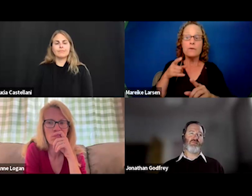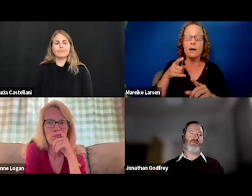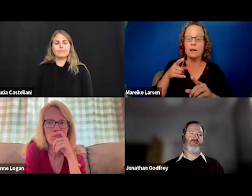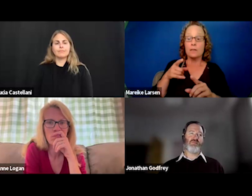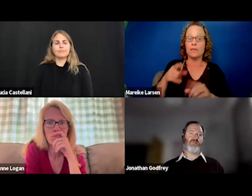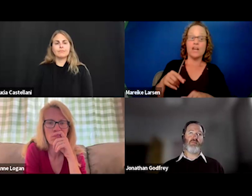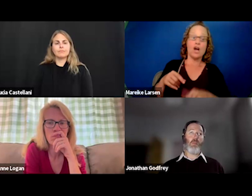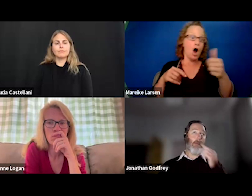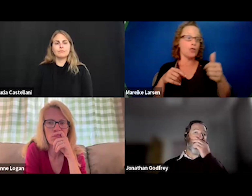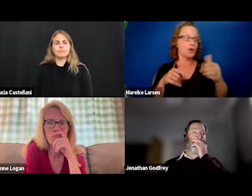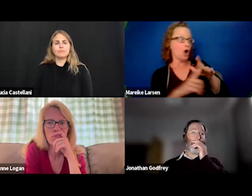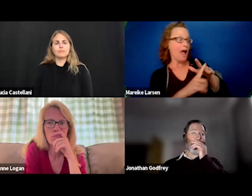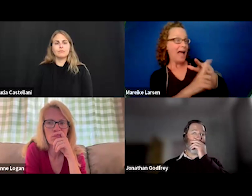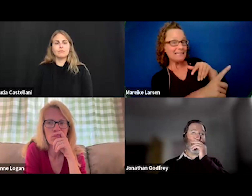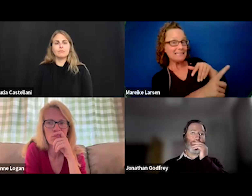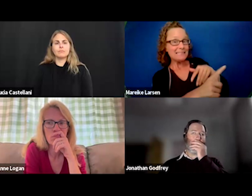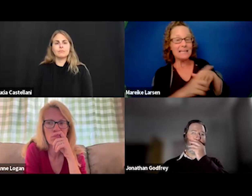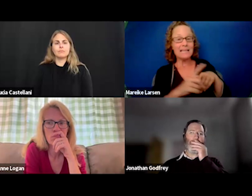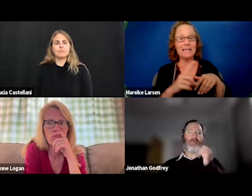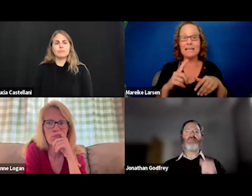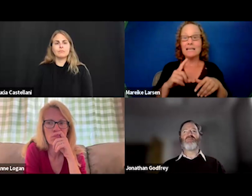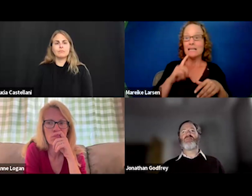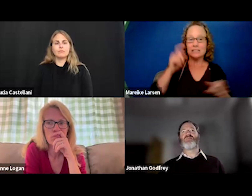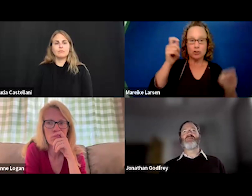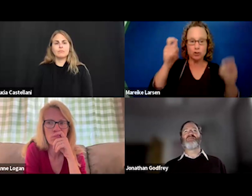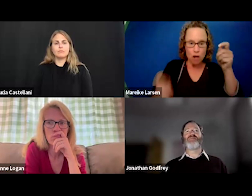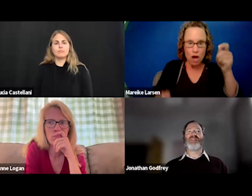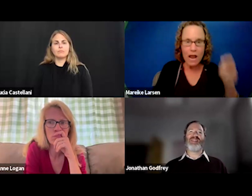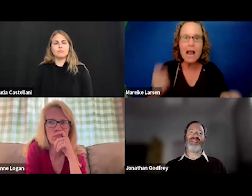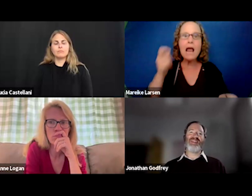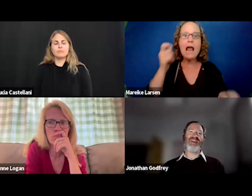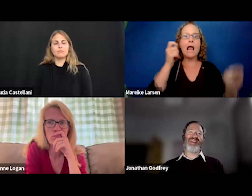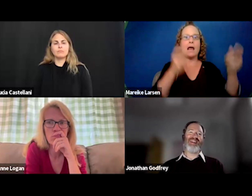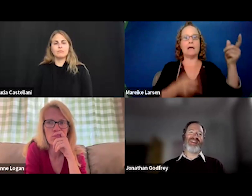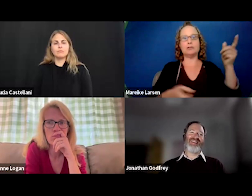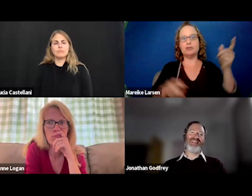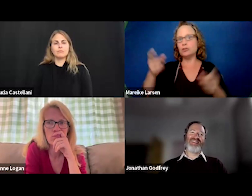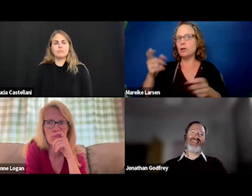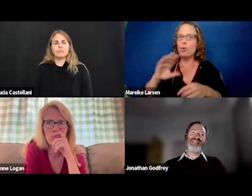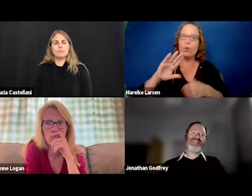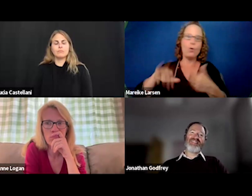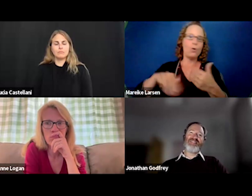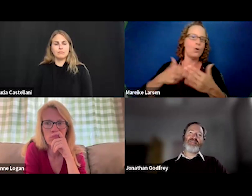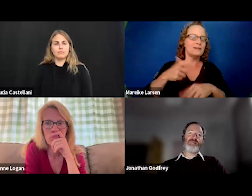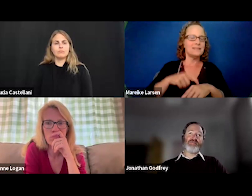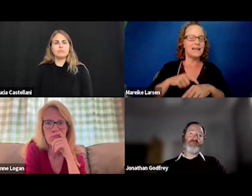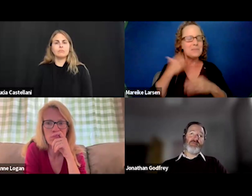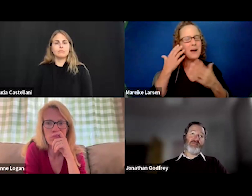are very dynamic, I don't know how feasible generating tactile